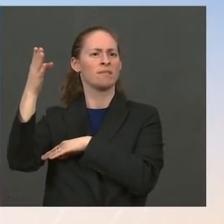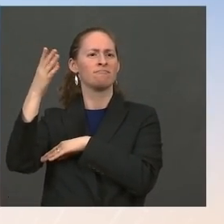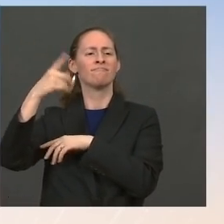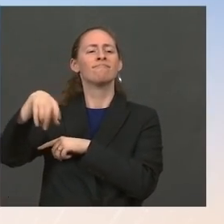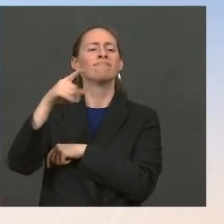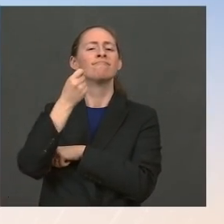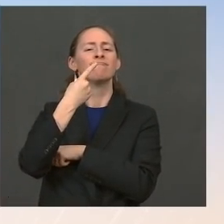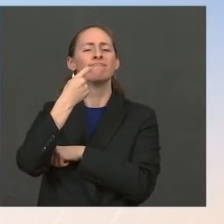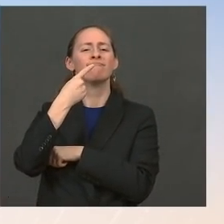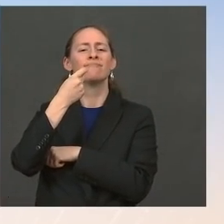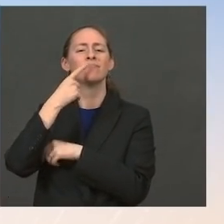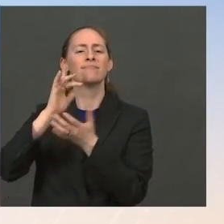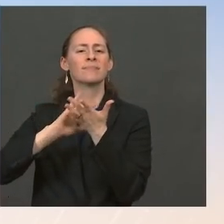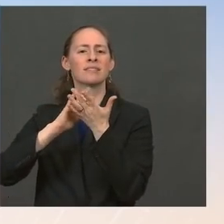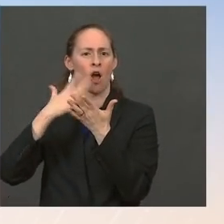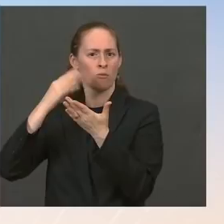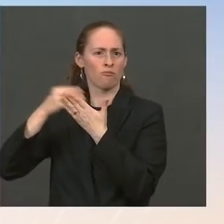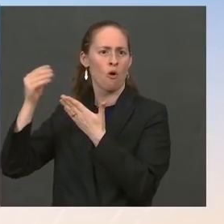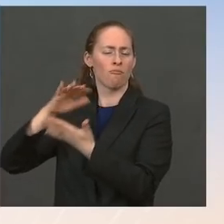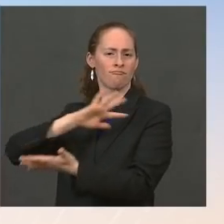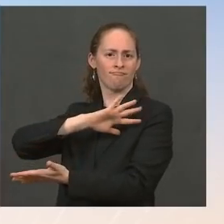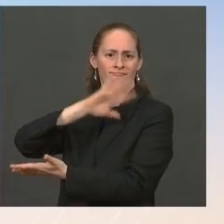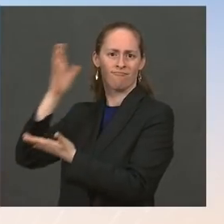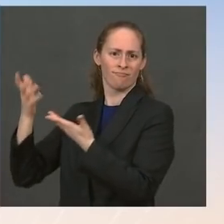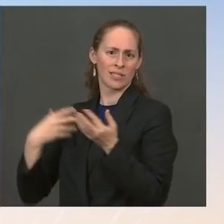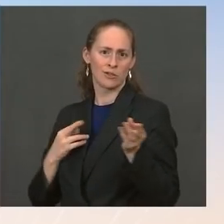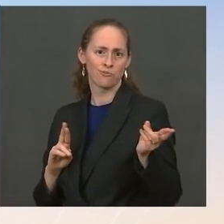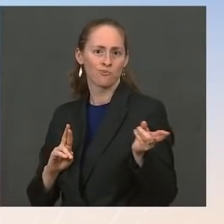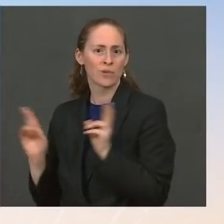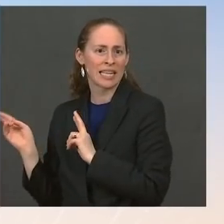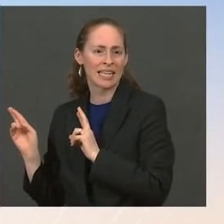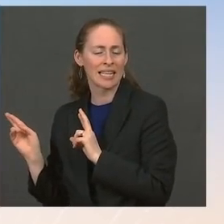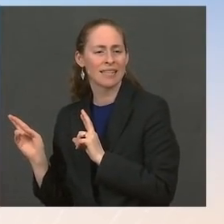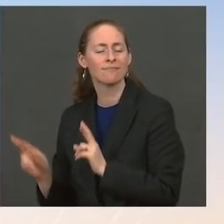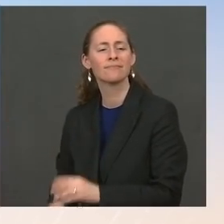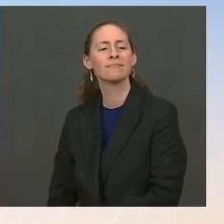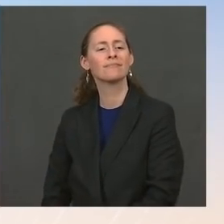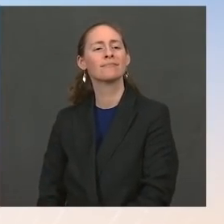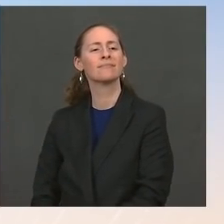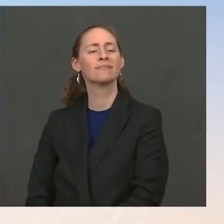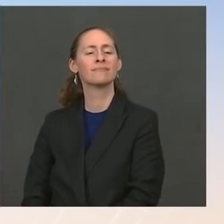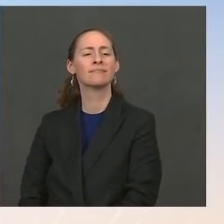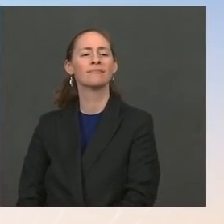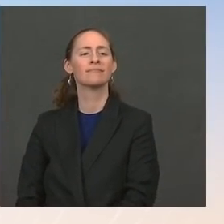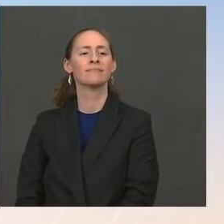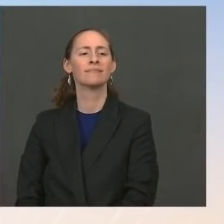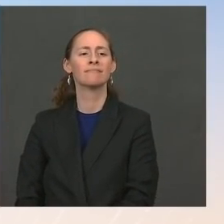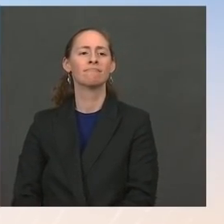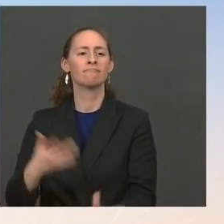We've ensured we've run mass-vaccination communications campaigns across the country. So, I would say the American --